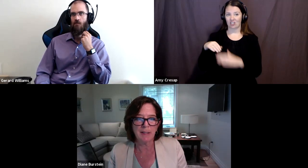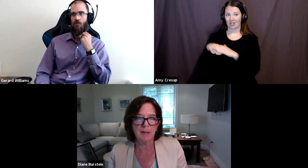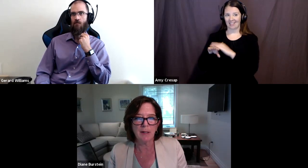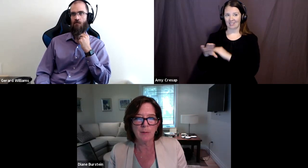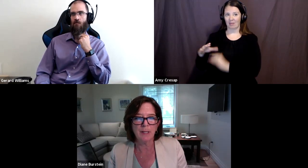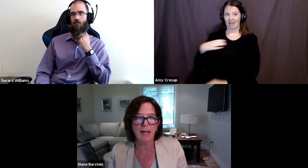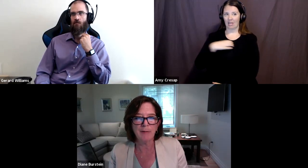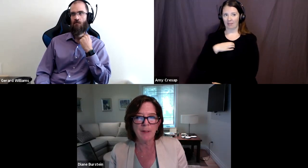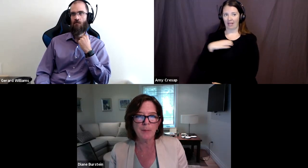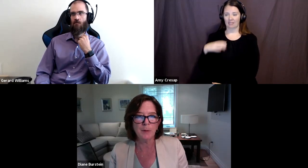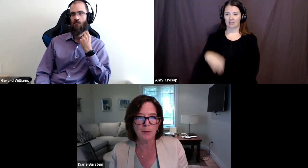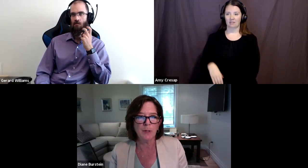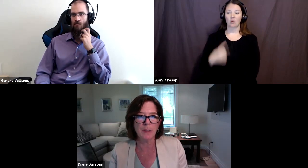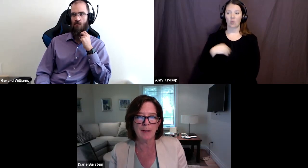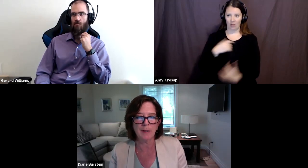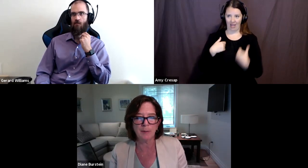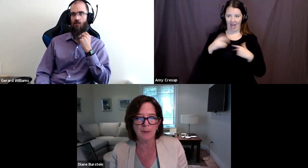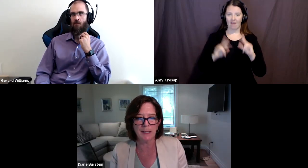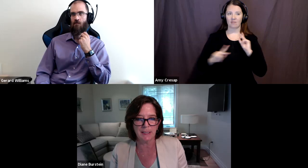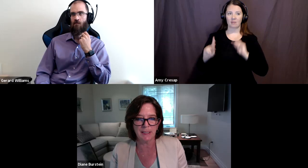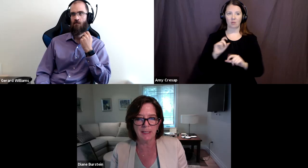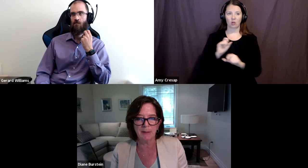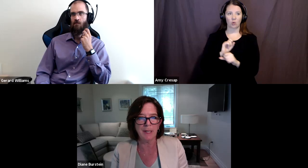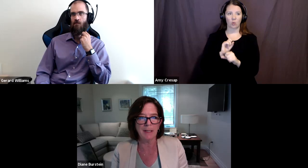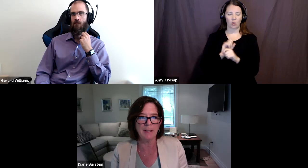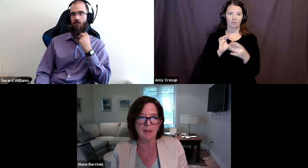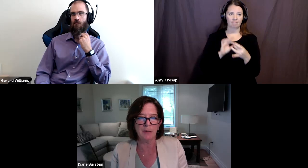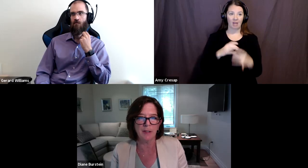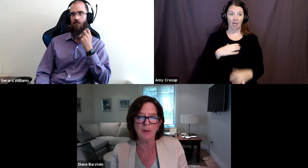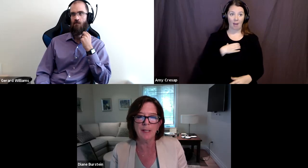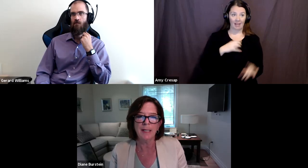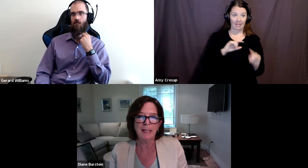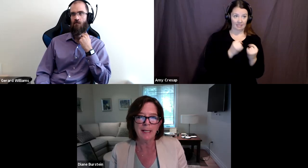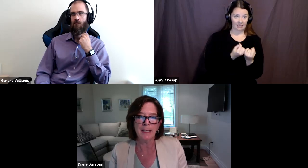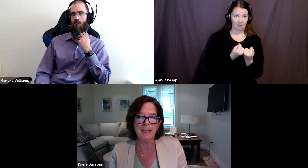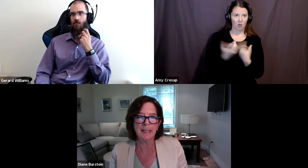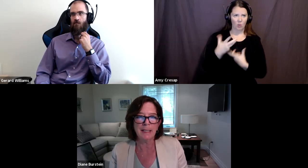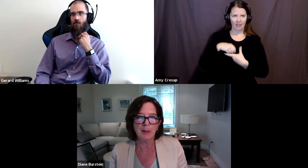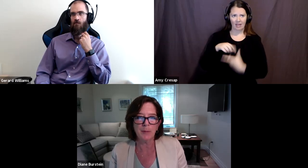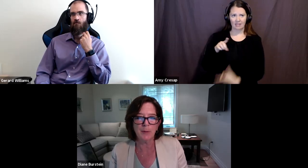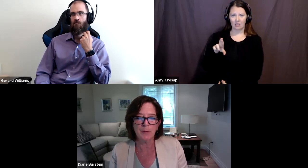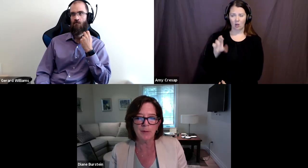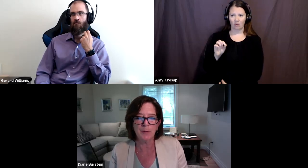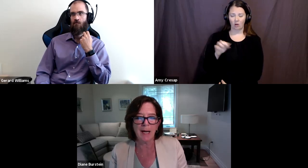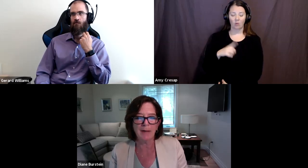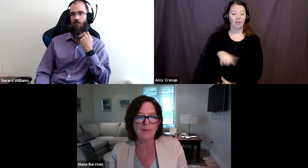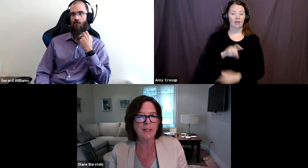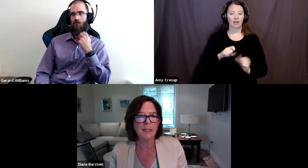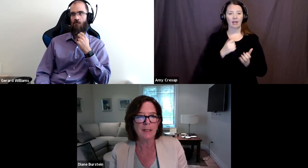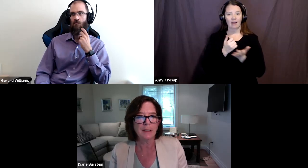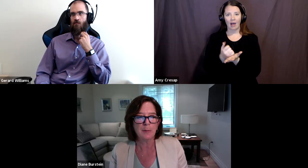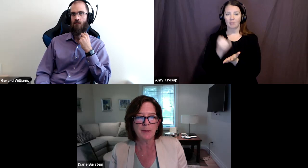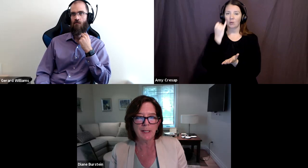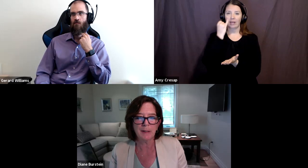There we have people who work on our complaints team at DRO and they can help you if you have